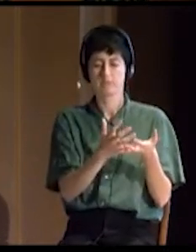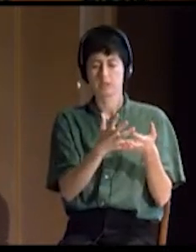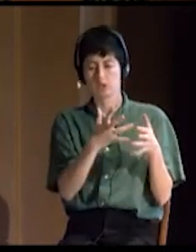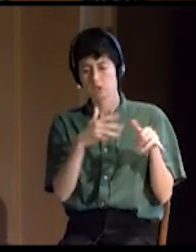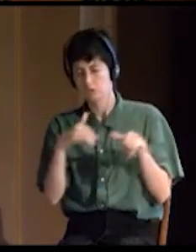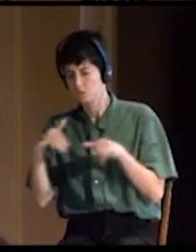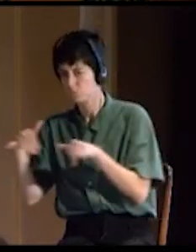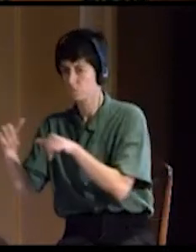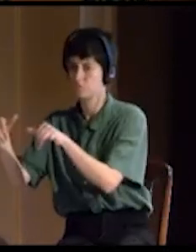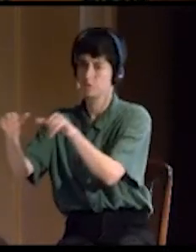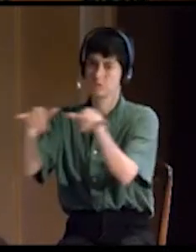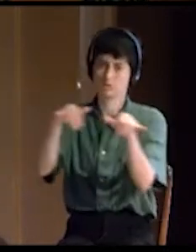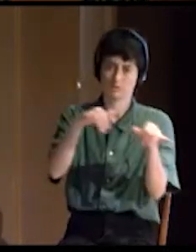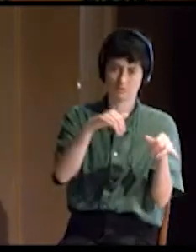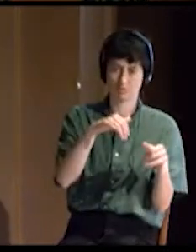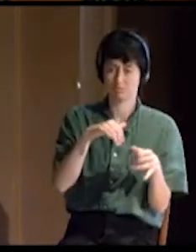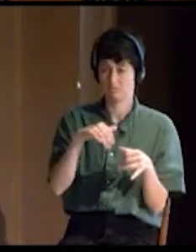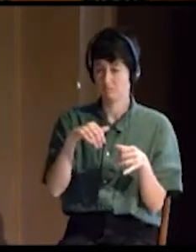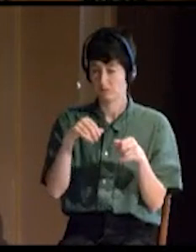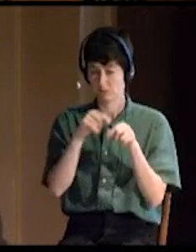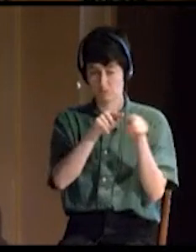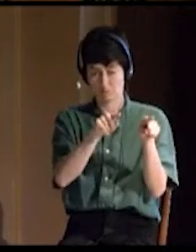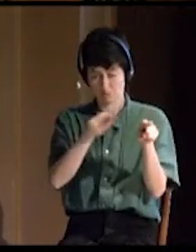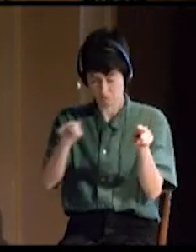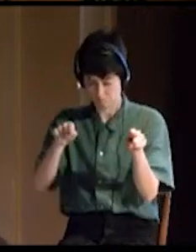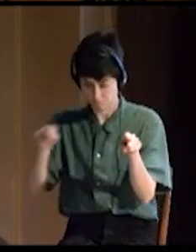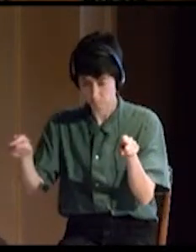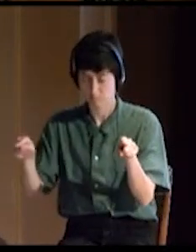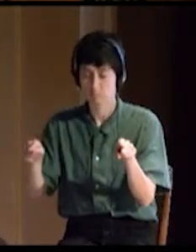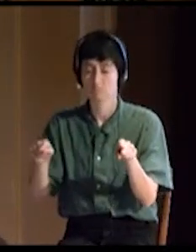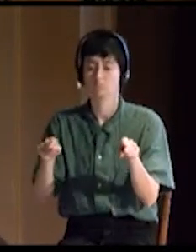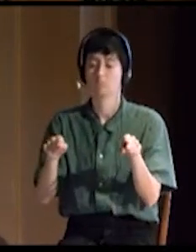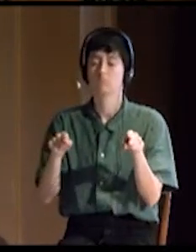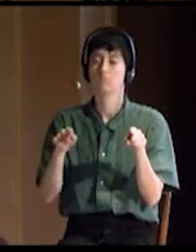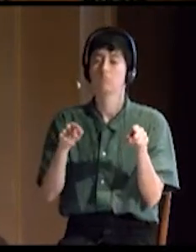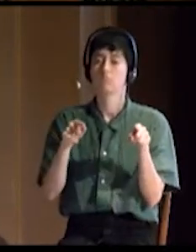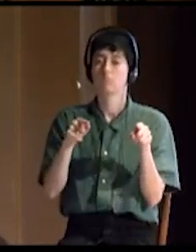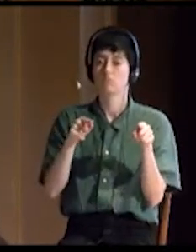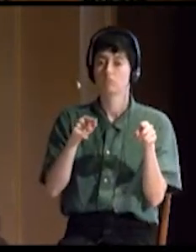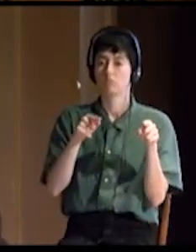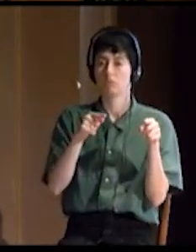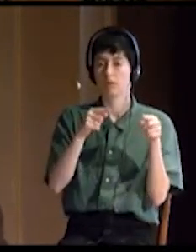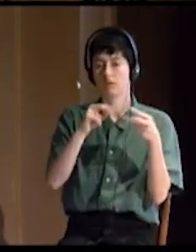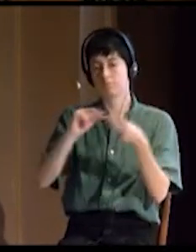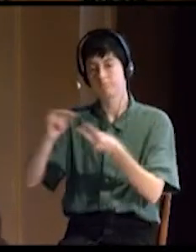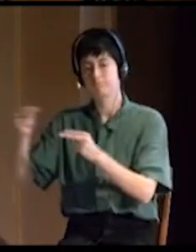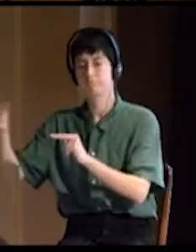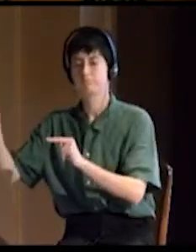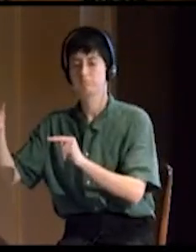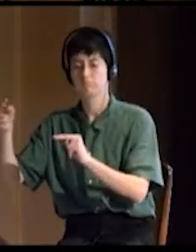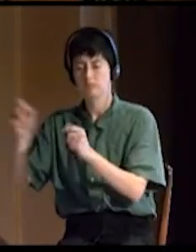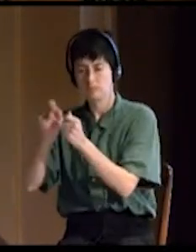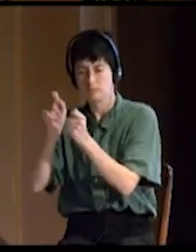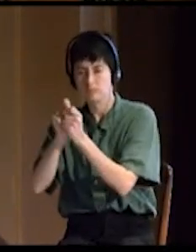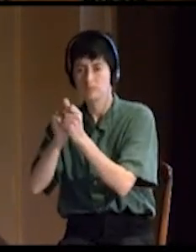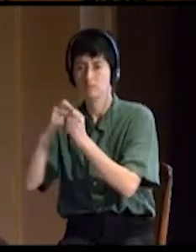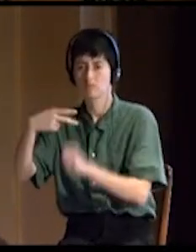at a certain phylogenetic level. So we can for example, test which genes are present